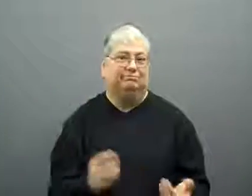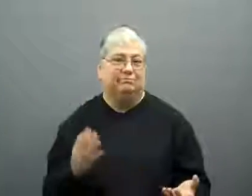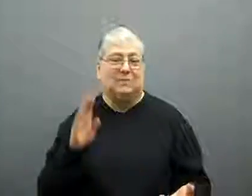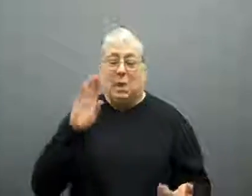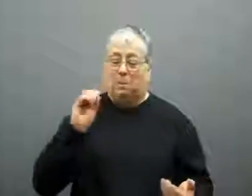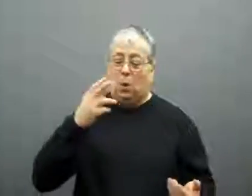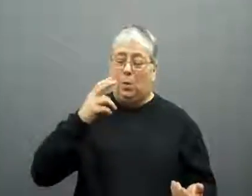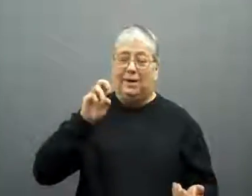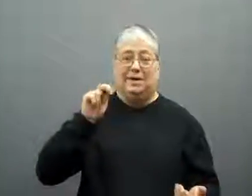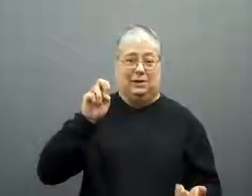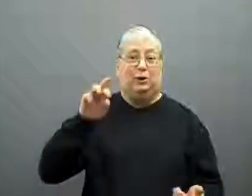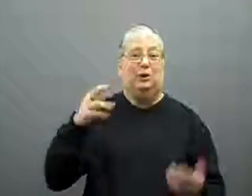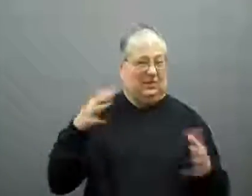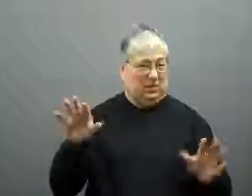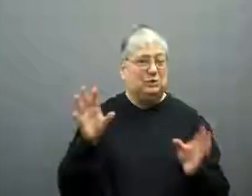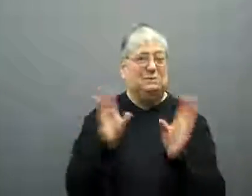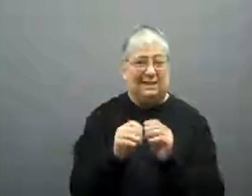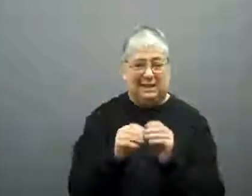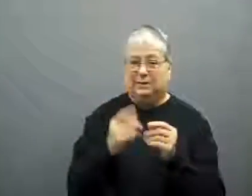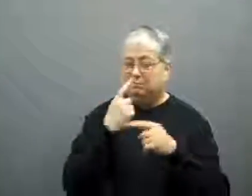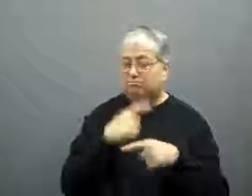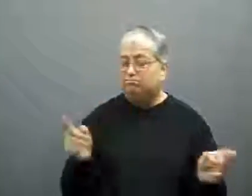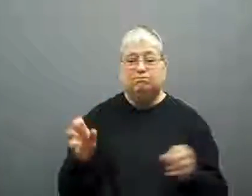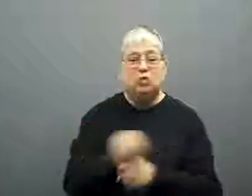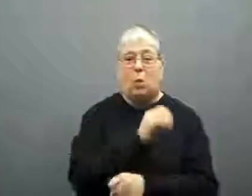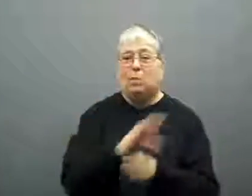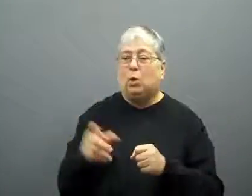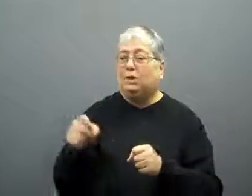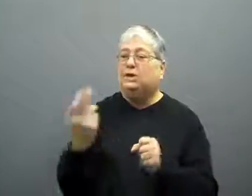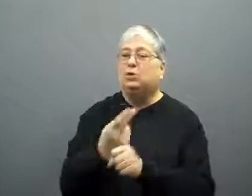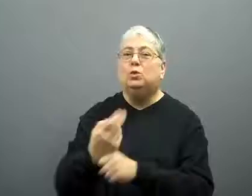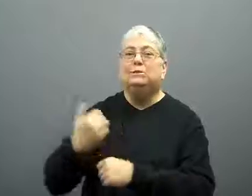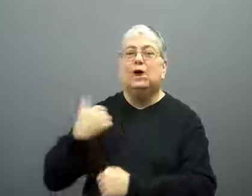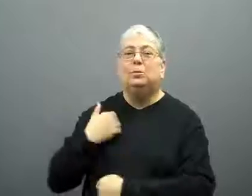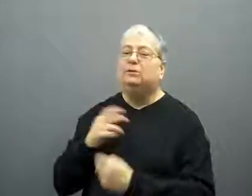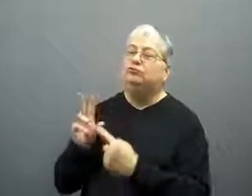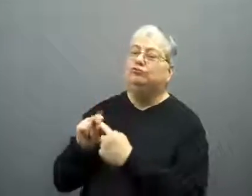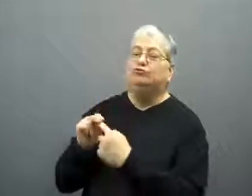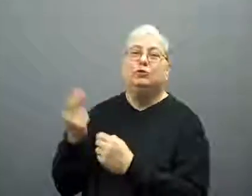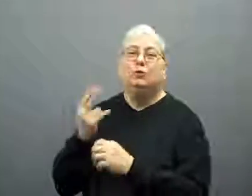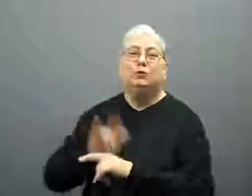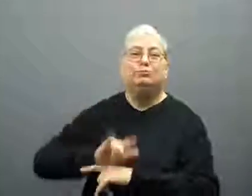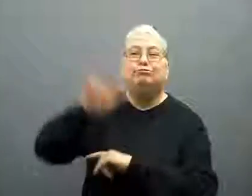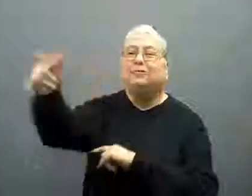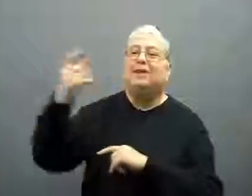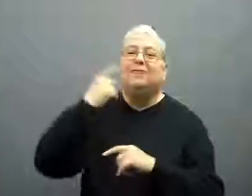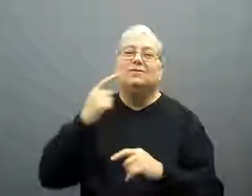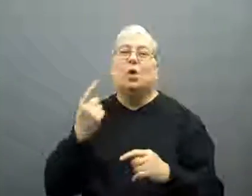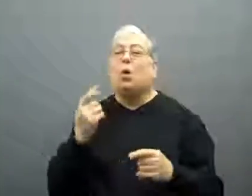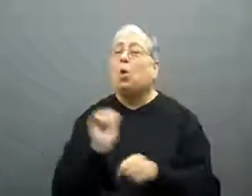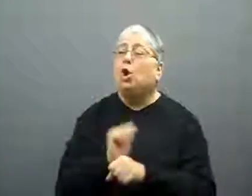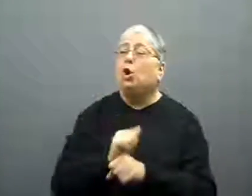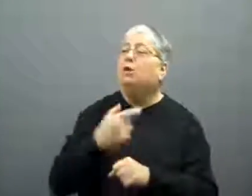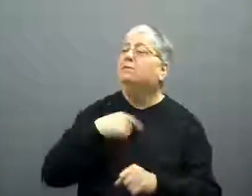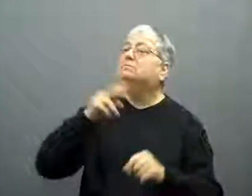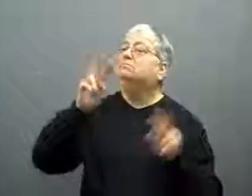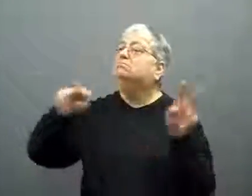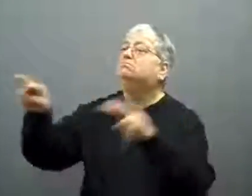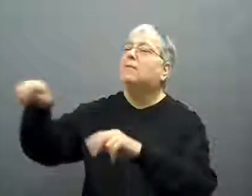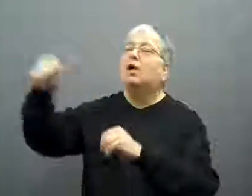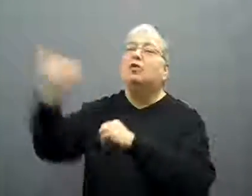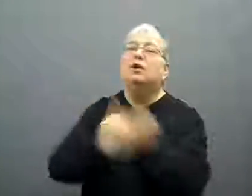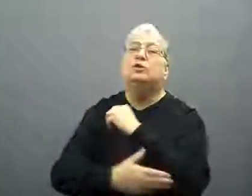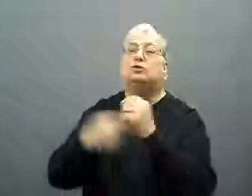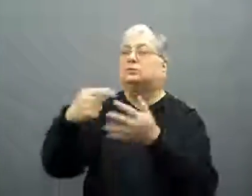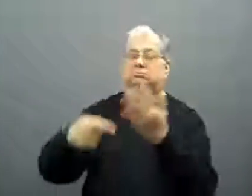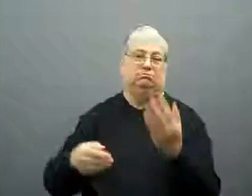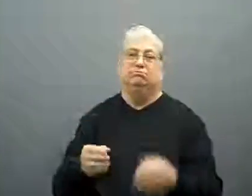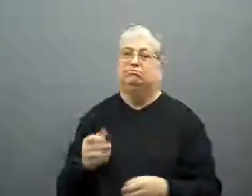Boehner has already held a meeting in which he said